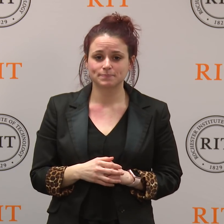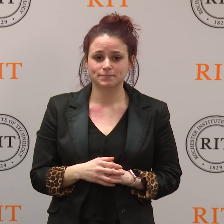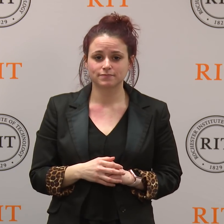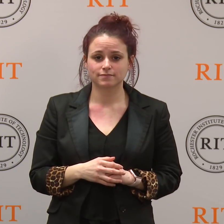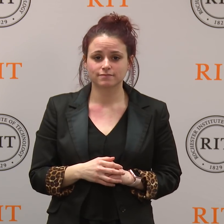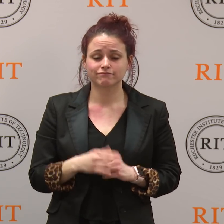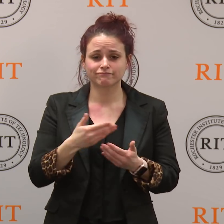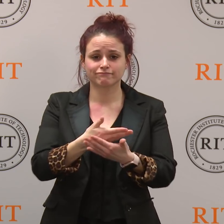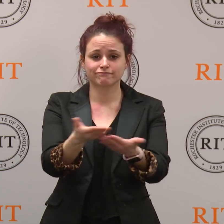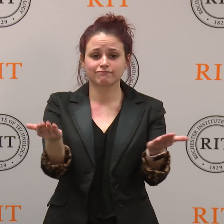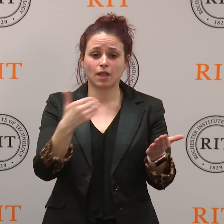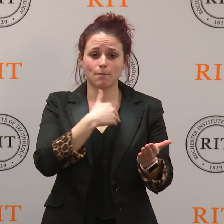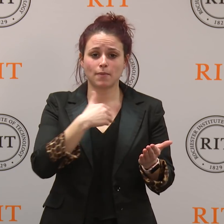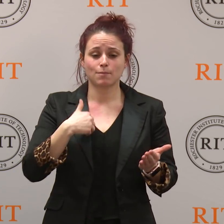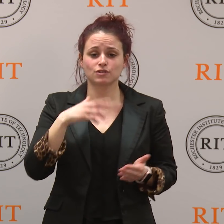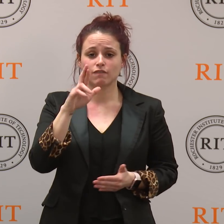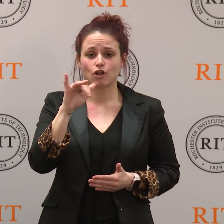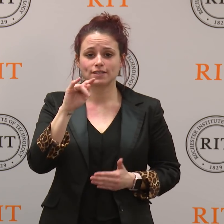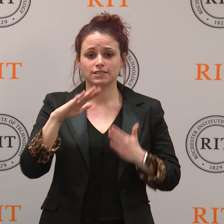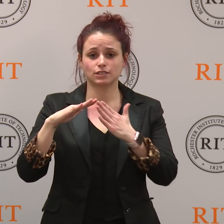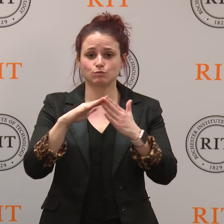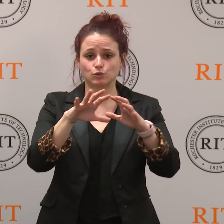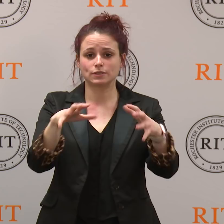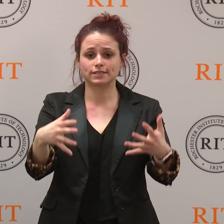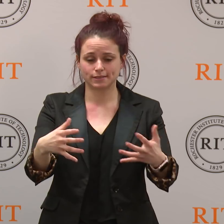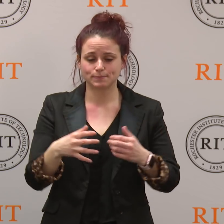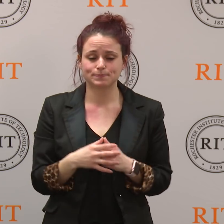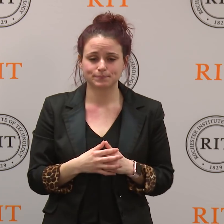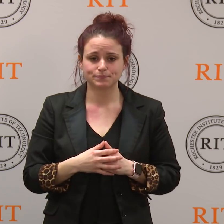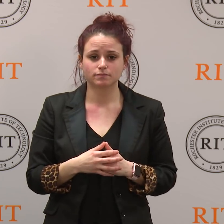Dear members of the RIT community,